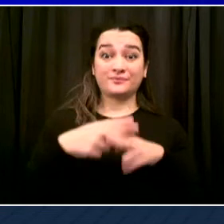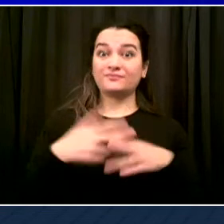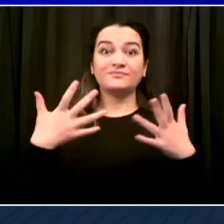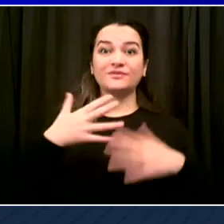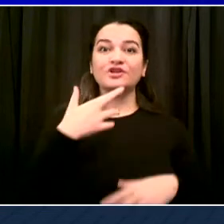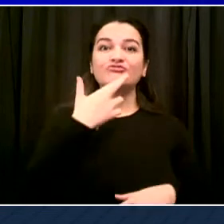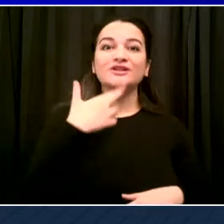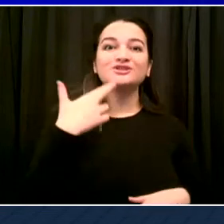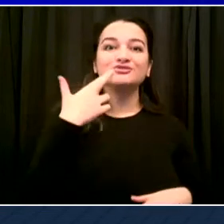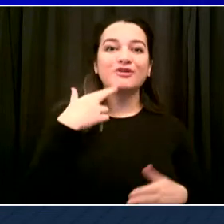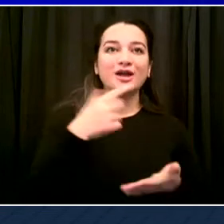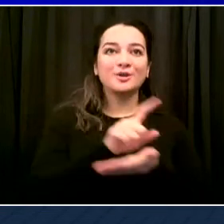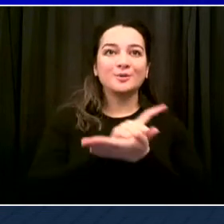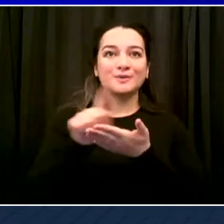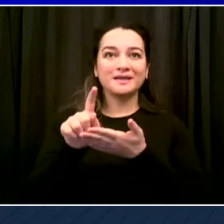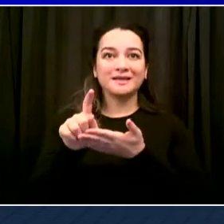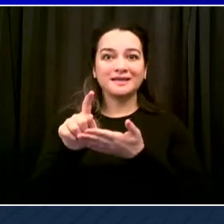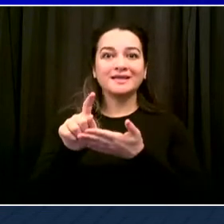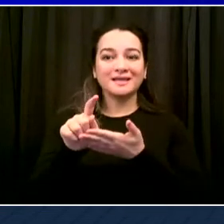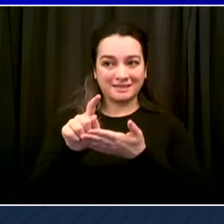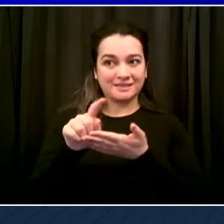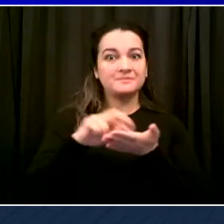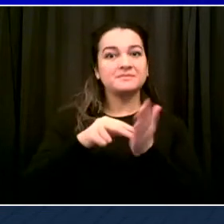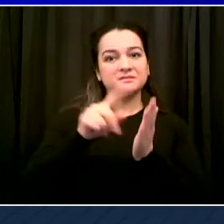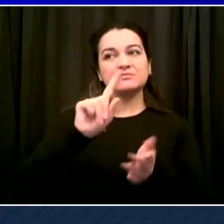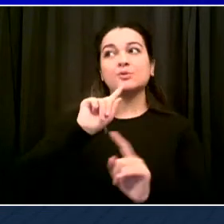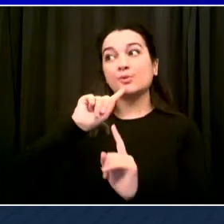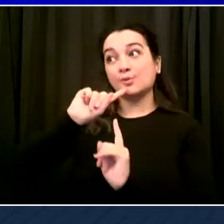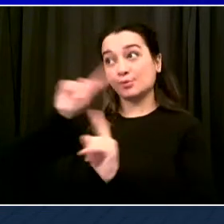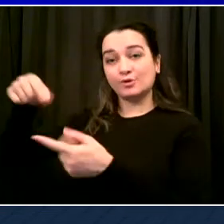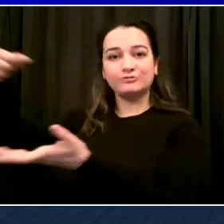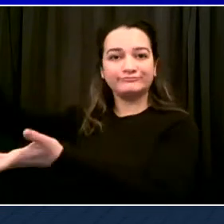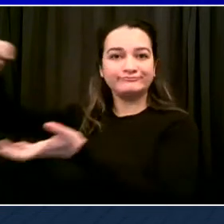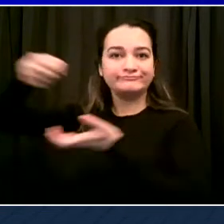A GREAT RESTAURANT THAT IS, THEY WERE READY FOR ME, I WANT